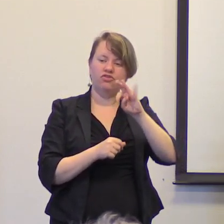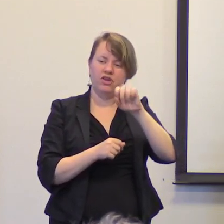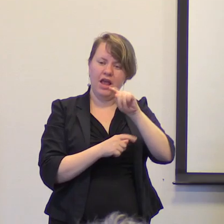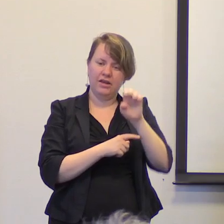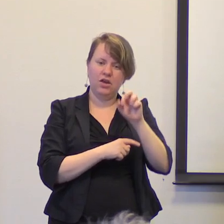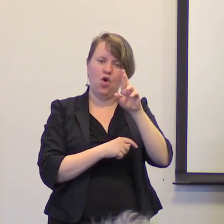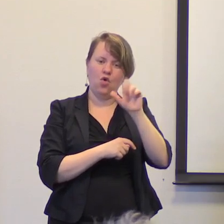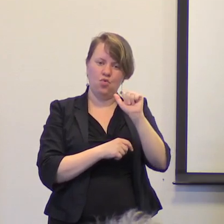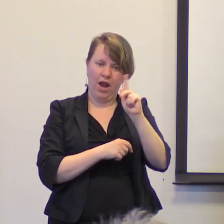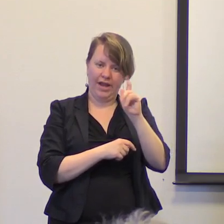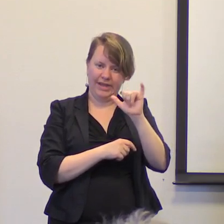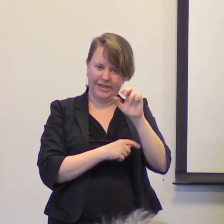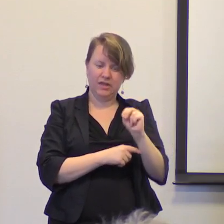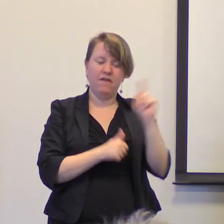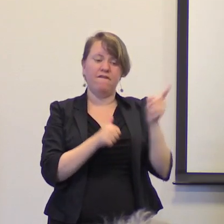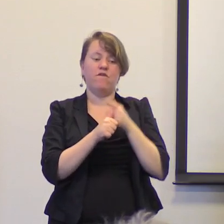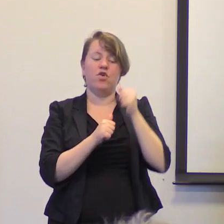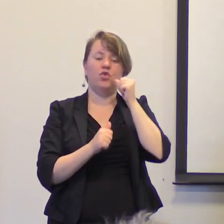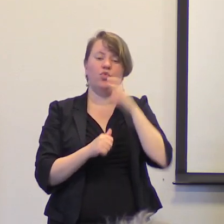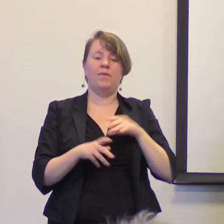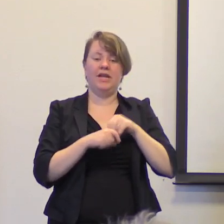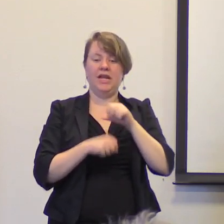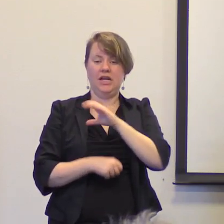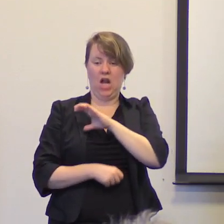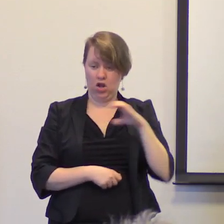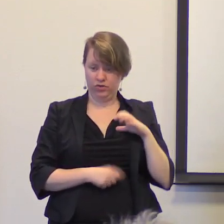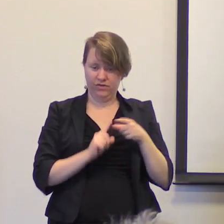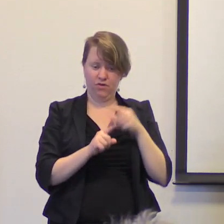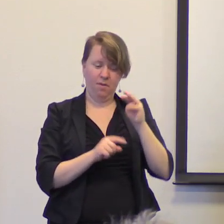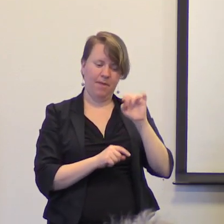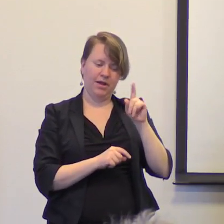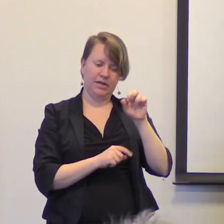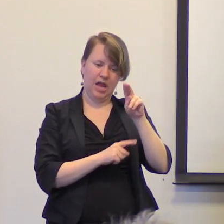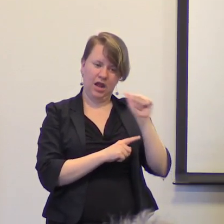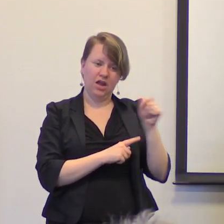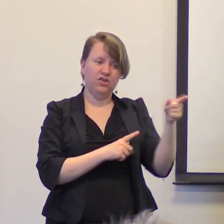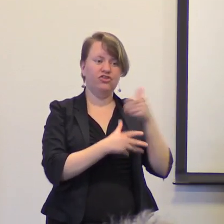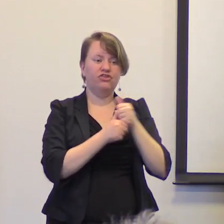She was from Montana, and she got the job of reading out the text of the 19th amendment--which